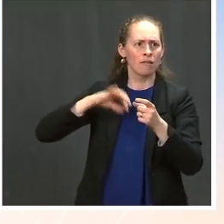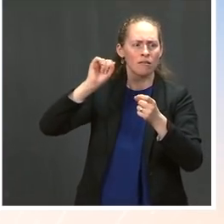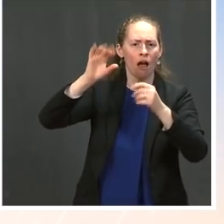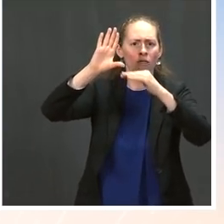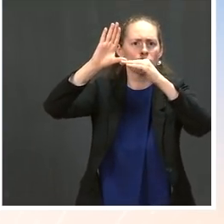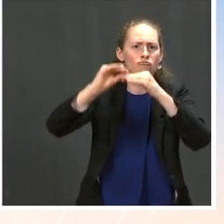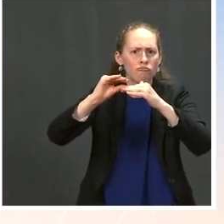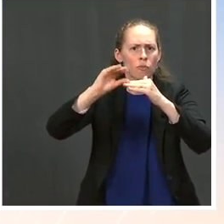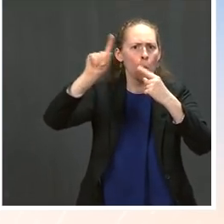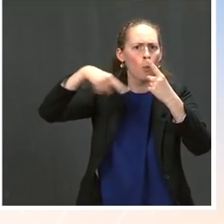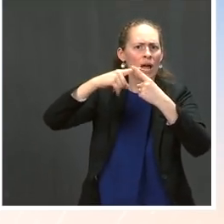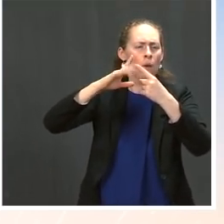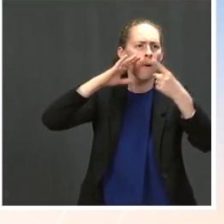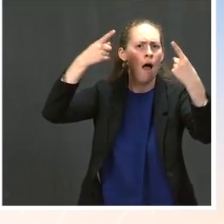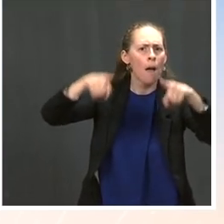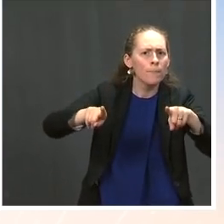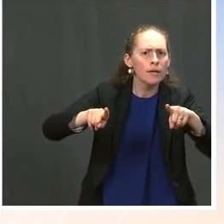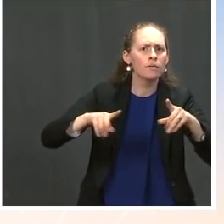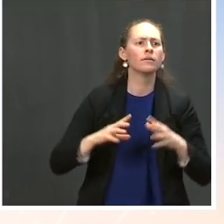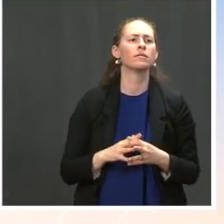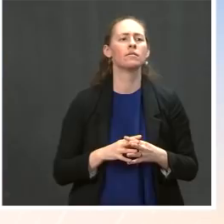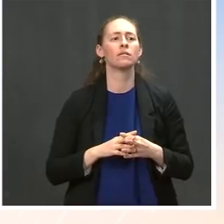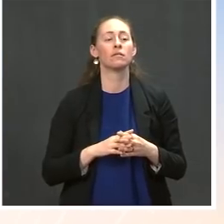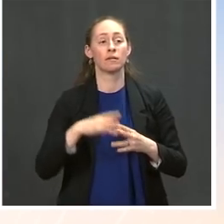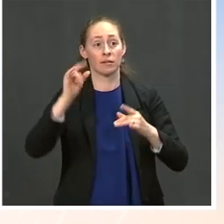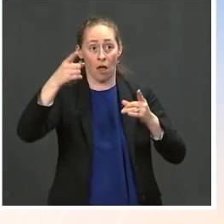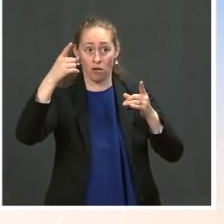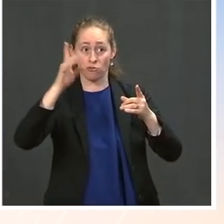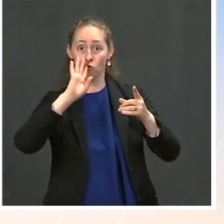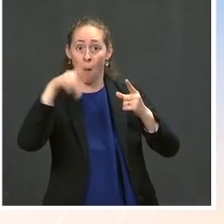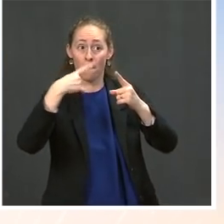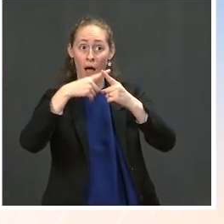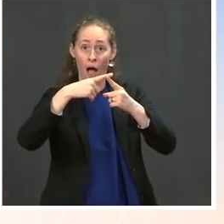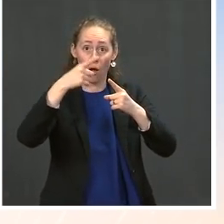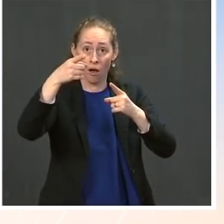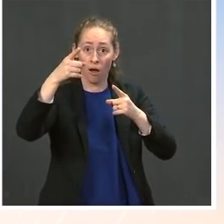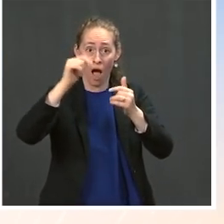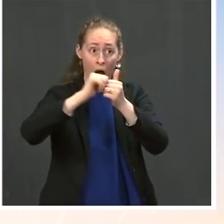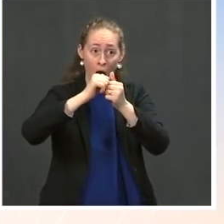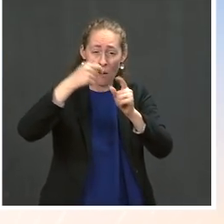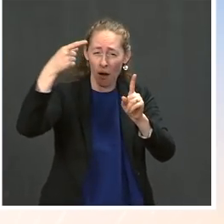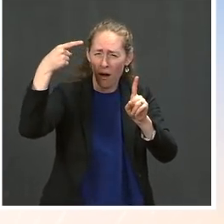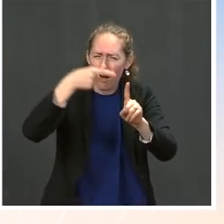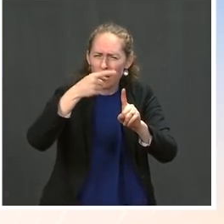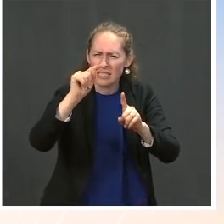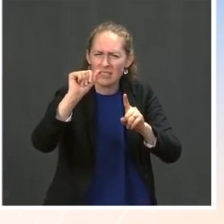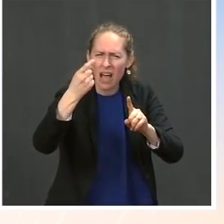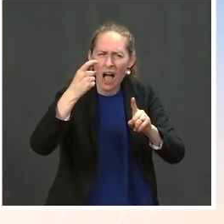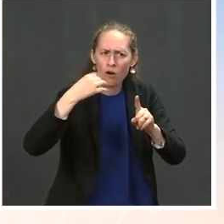the topline numbers in terms of the impact of the tax credits? The Press: if you add it up, it describes some of the credits you guys want to extend, et cetera.